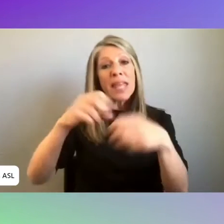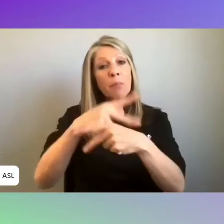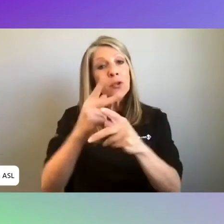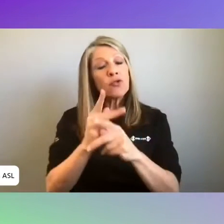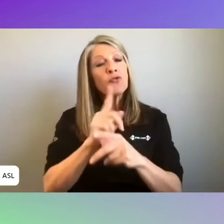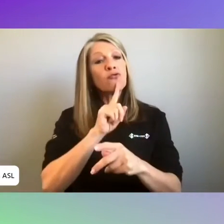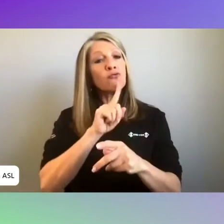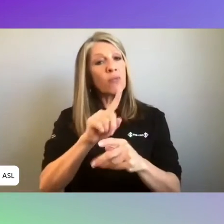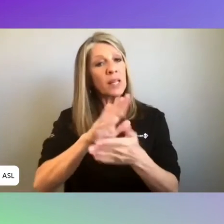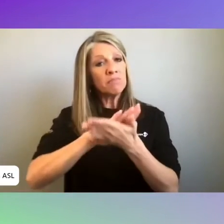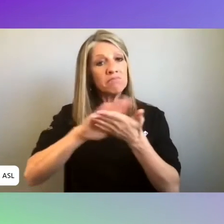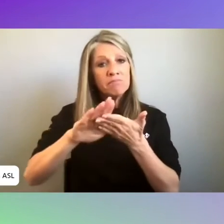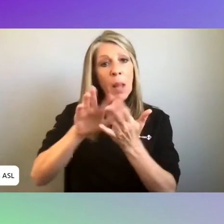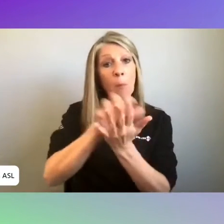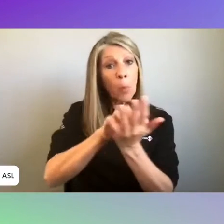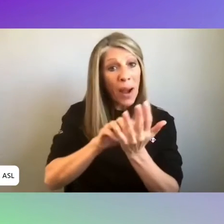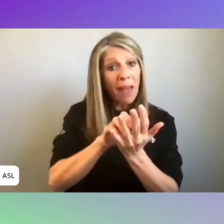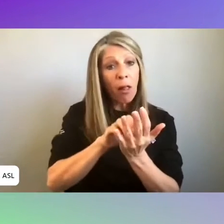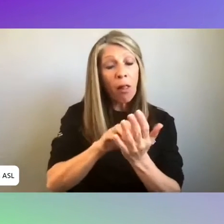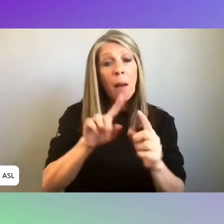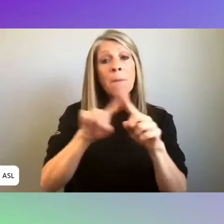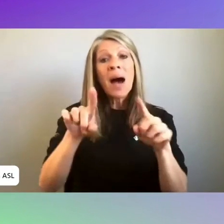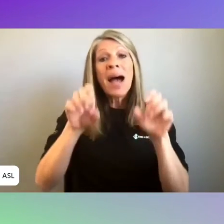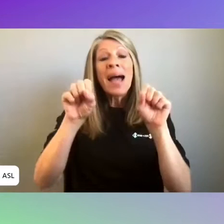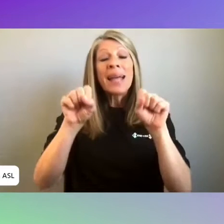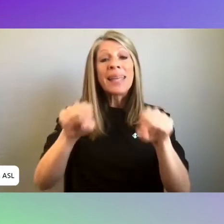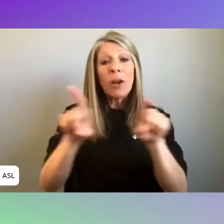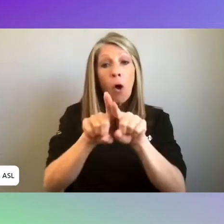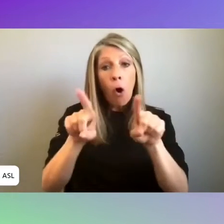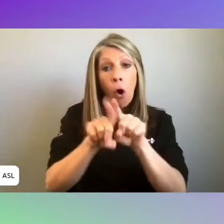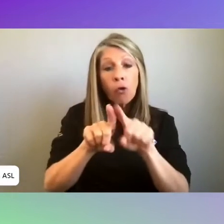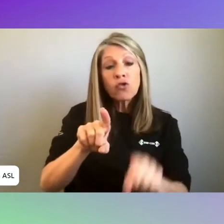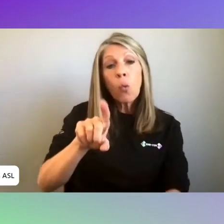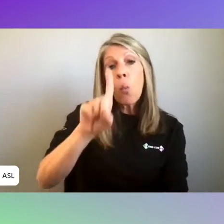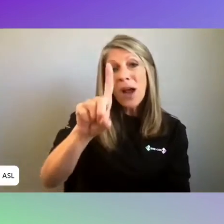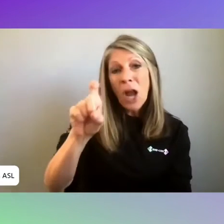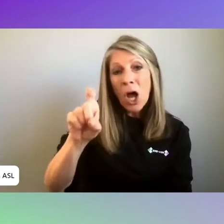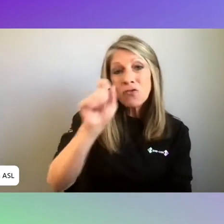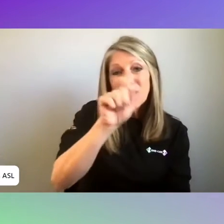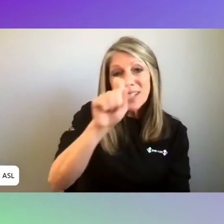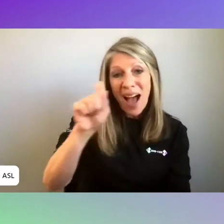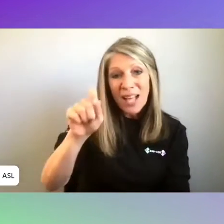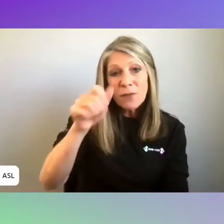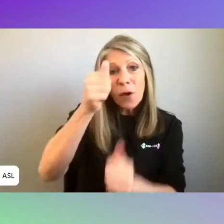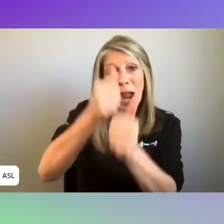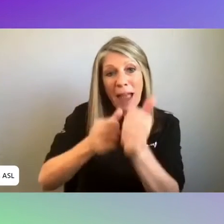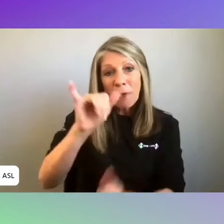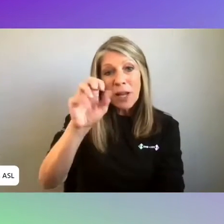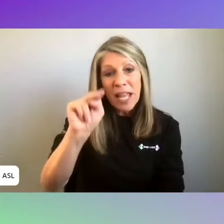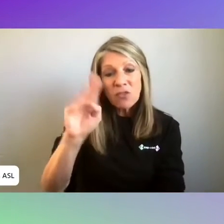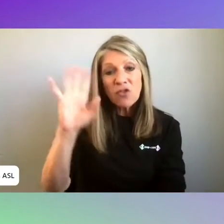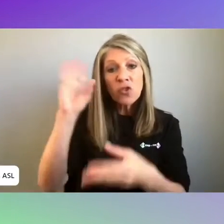engage with them. So we have graphics embossers. These are embossers that can produce really nice and crisp